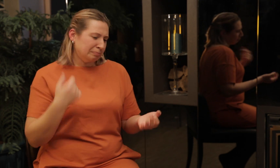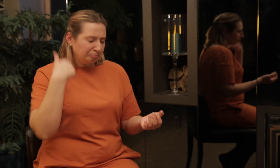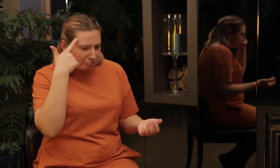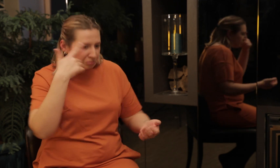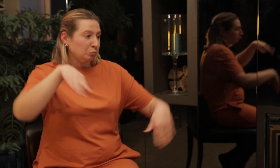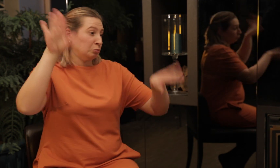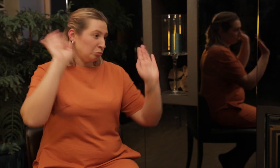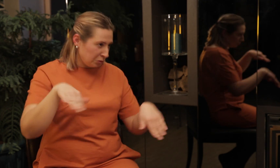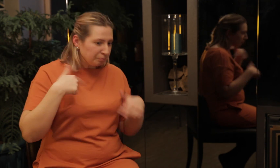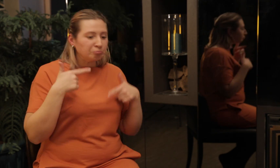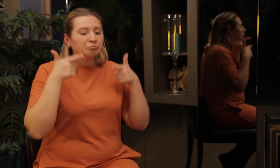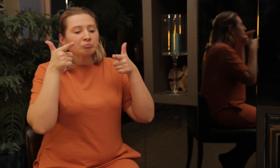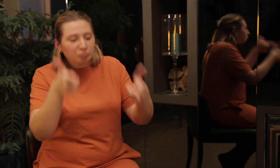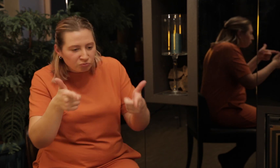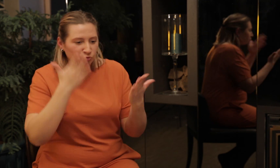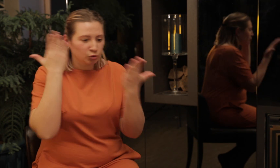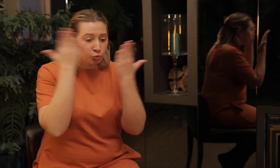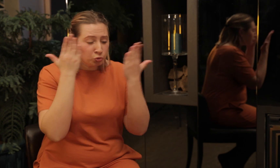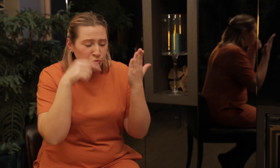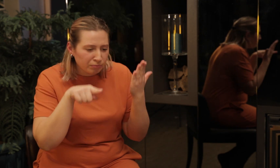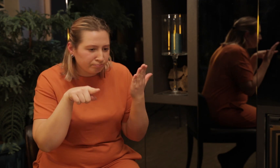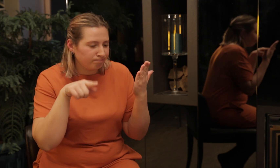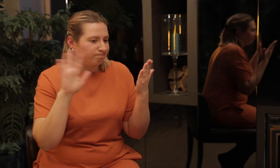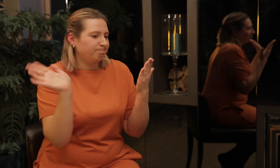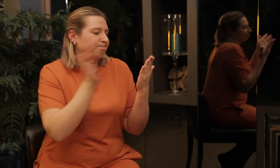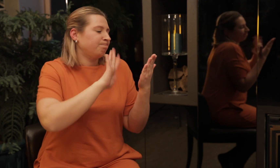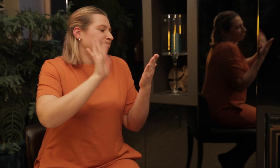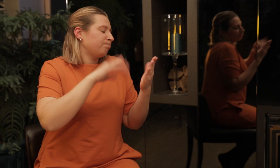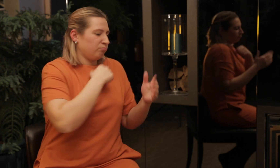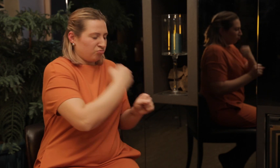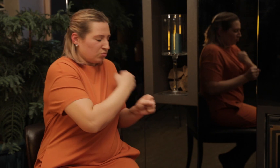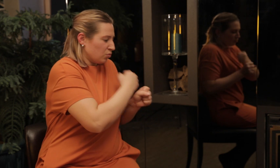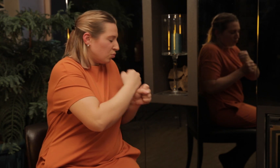So, I went to college and realized that hands-on was more practical